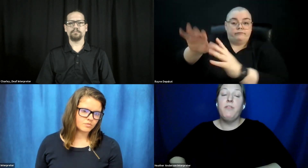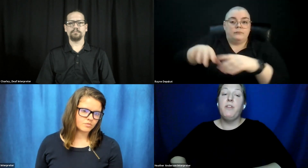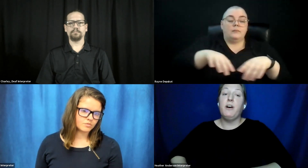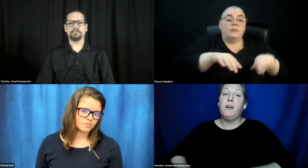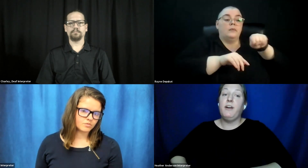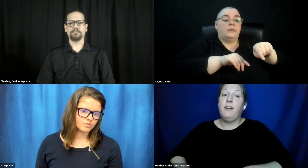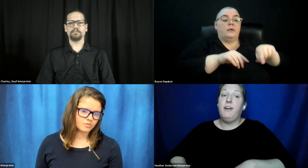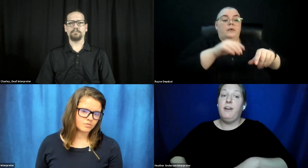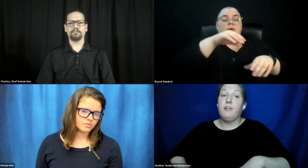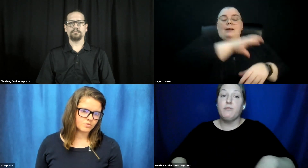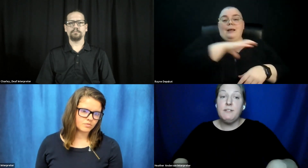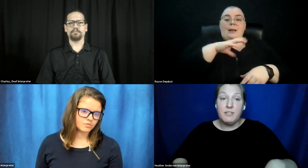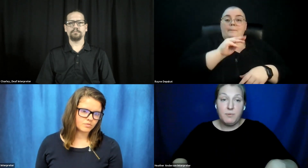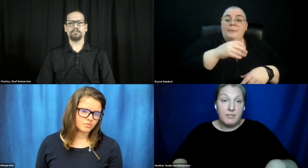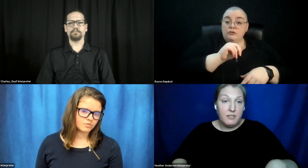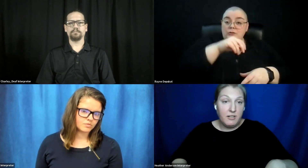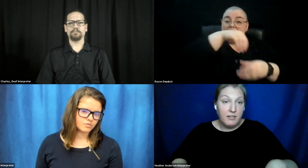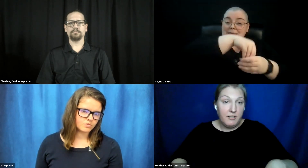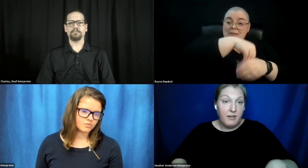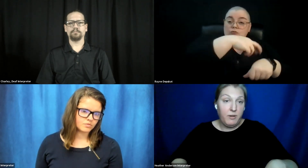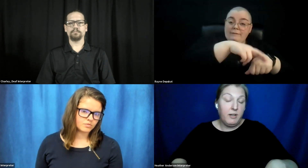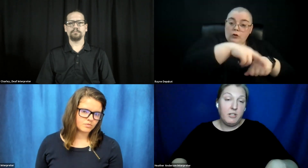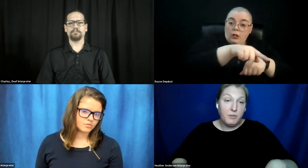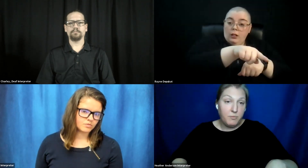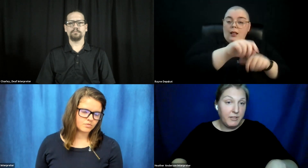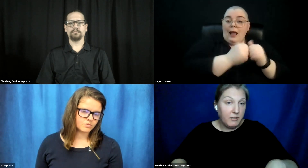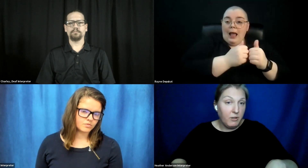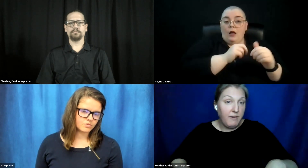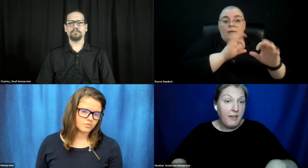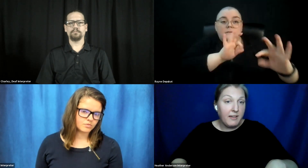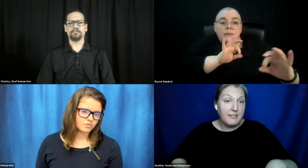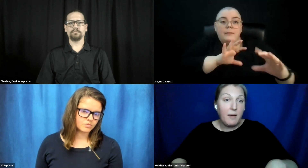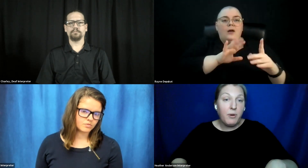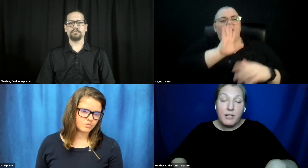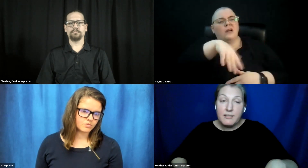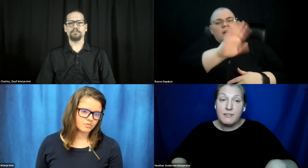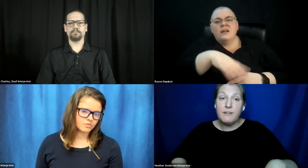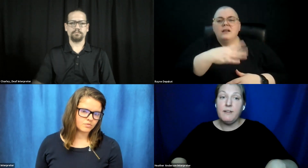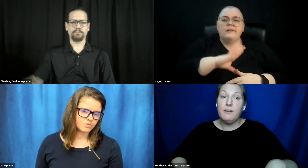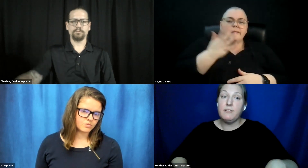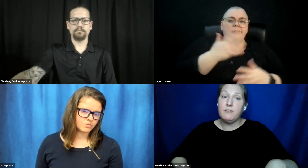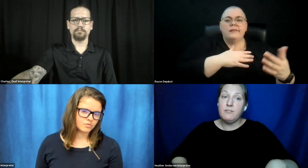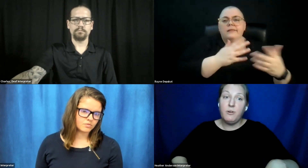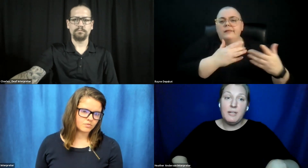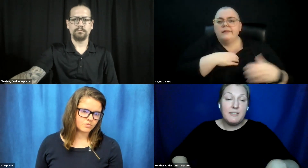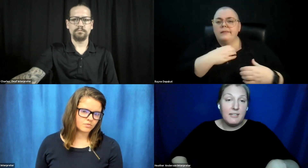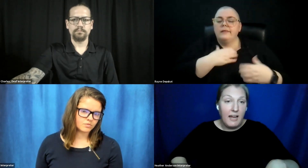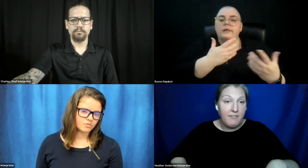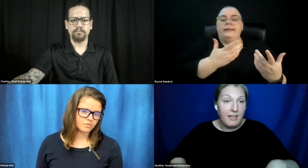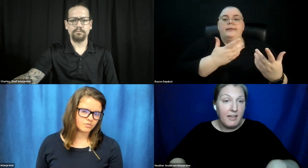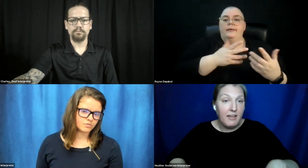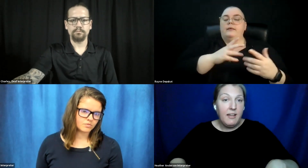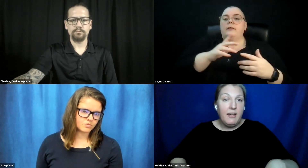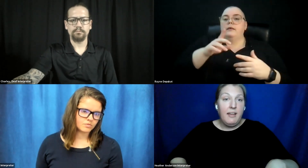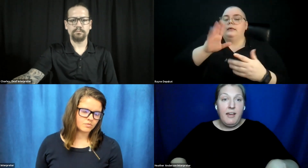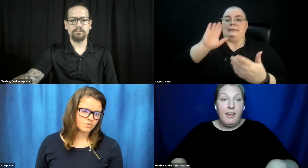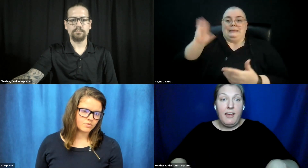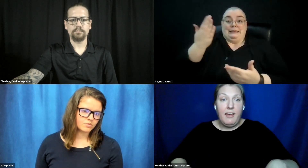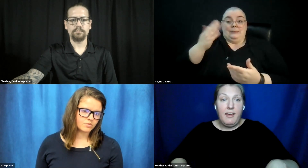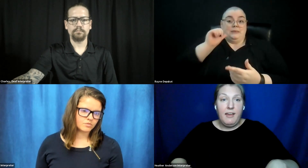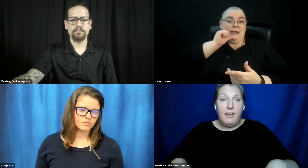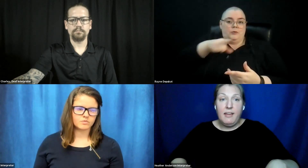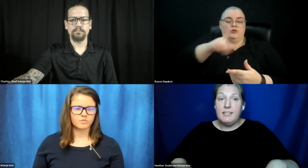So, the grievance procedure where interpreters break the code of ethics that part isn't so easy to navigate.